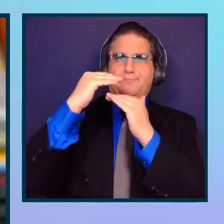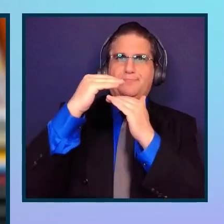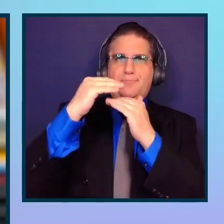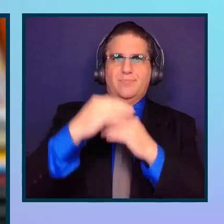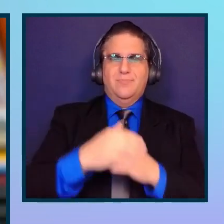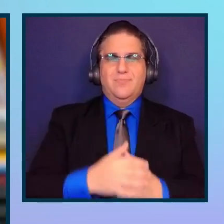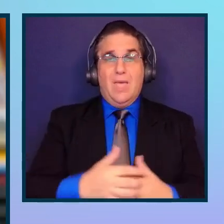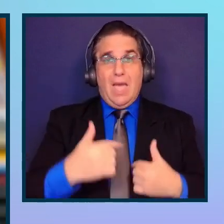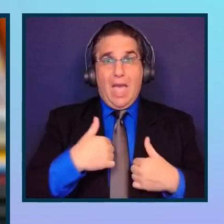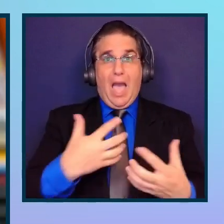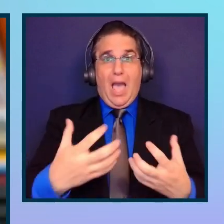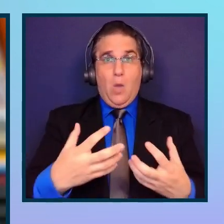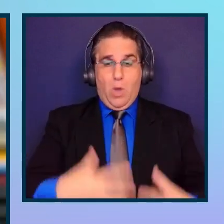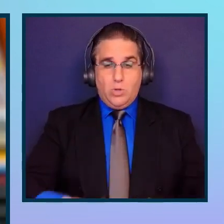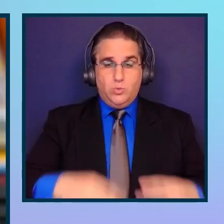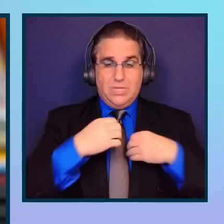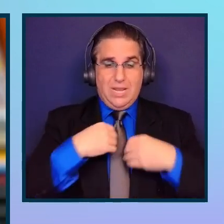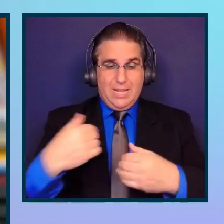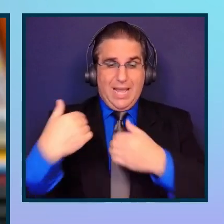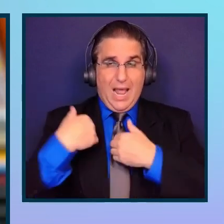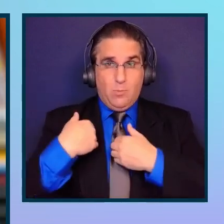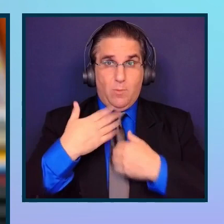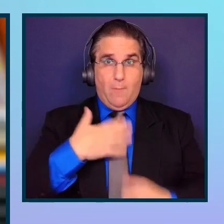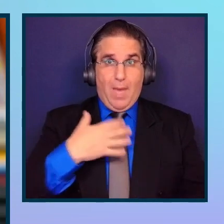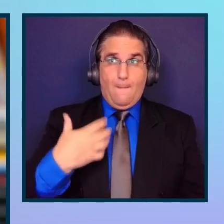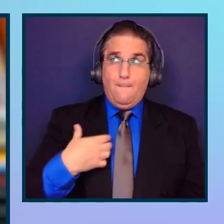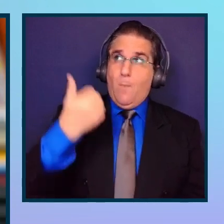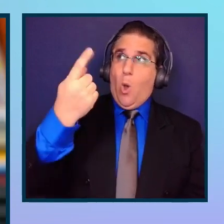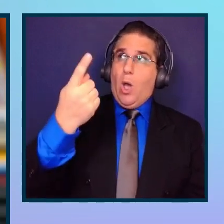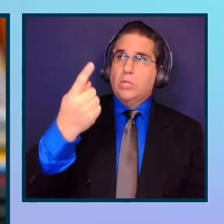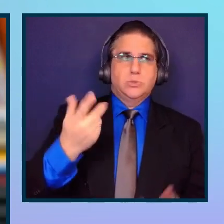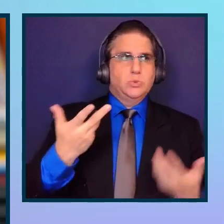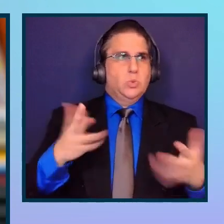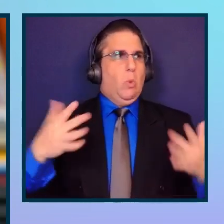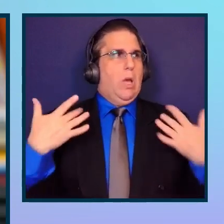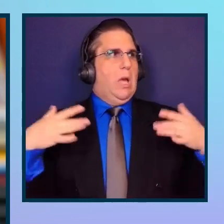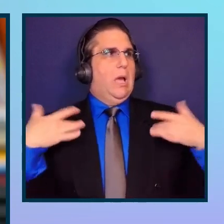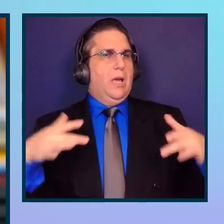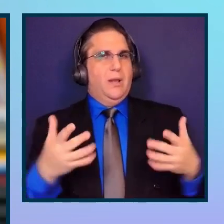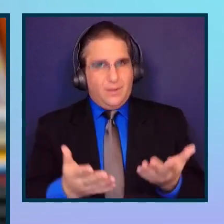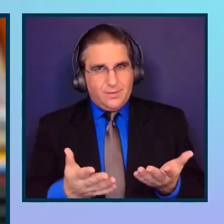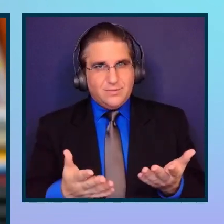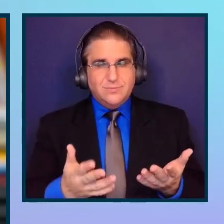but my boss doesn't want to be held accountable. And the thing is, this gets right back to culture